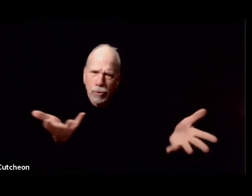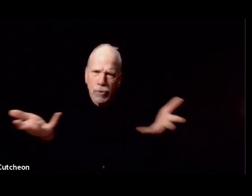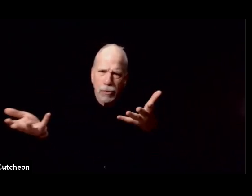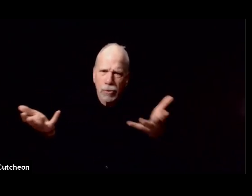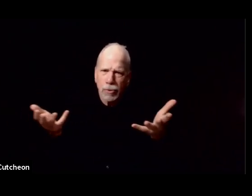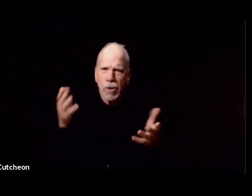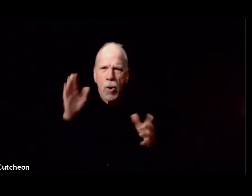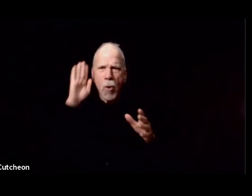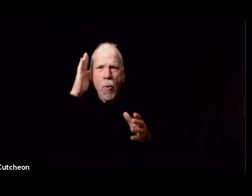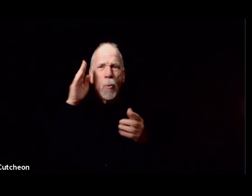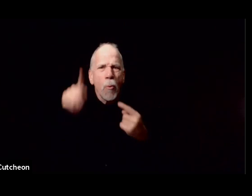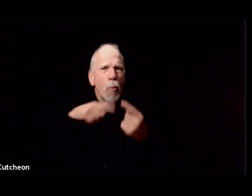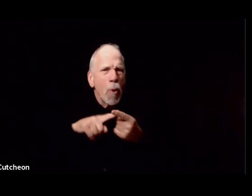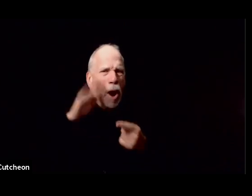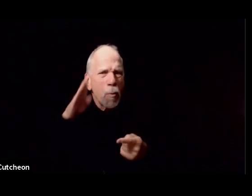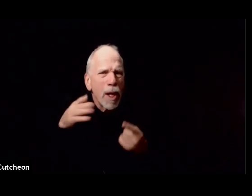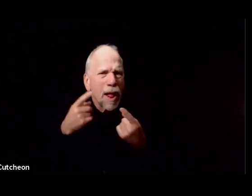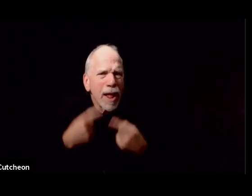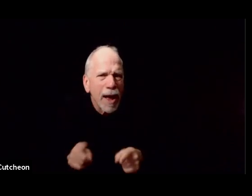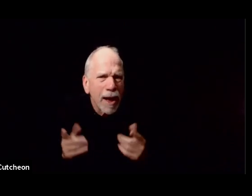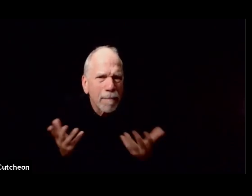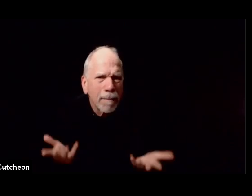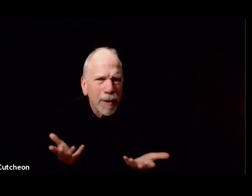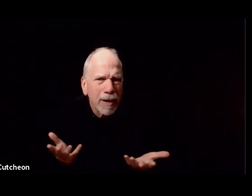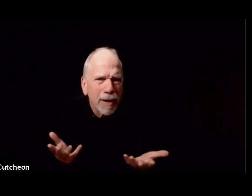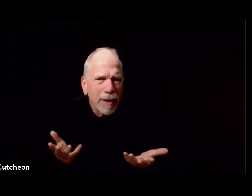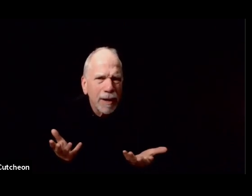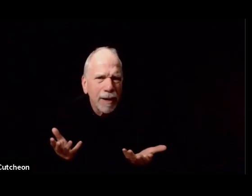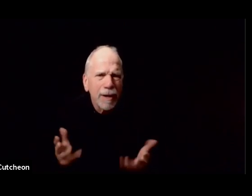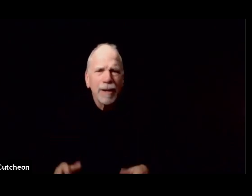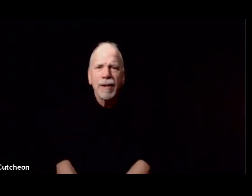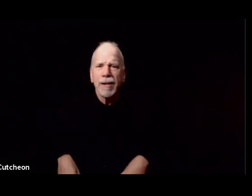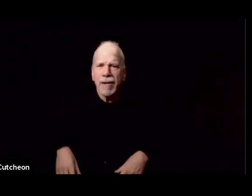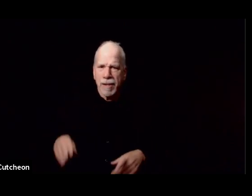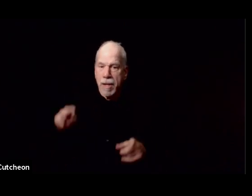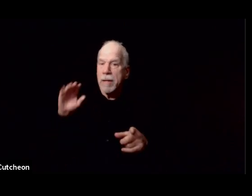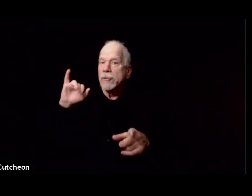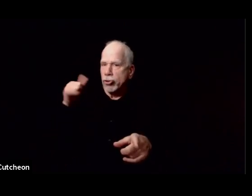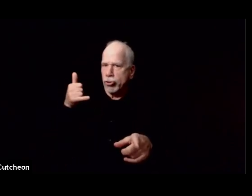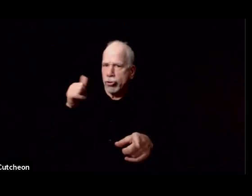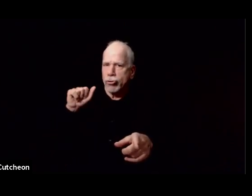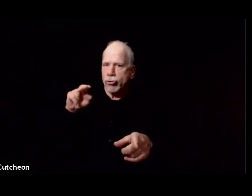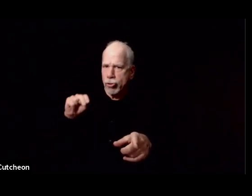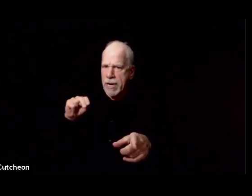has any more current information on the specific situation, I invite her to comment, but the